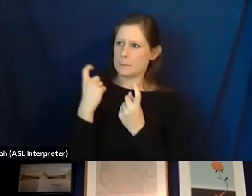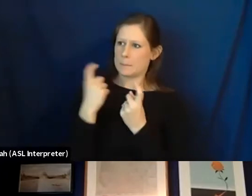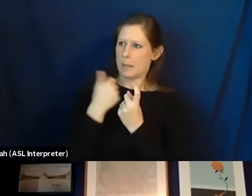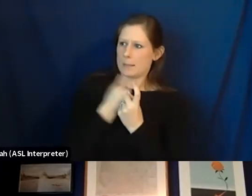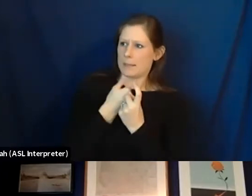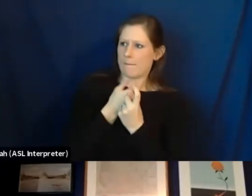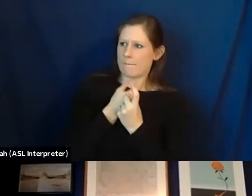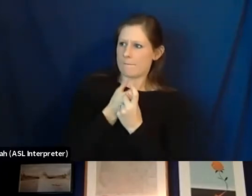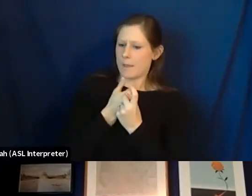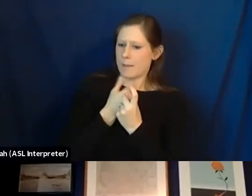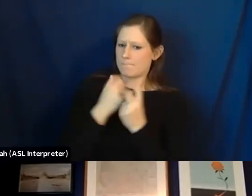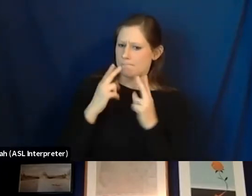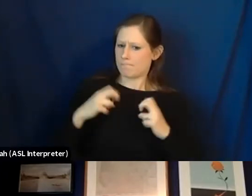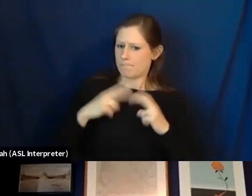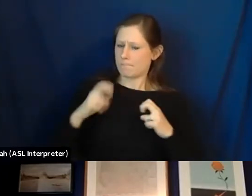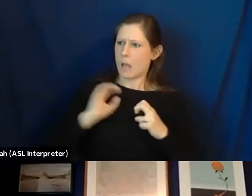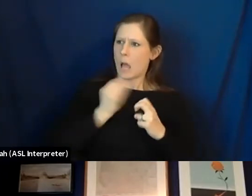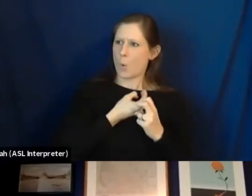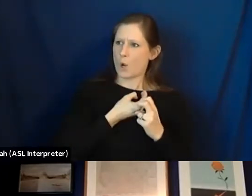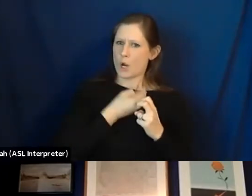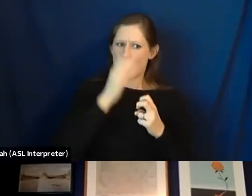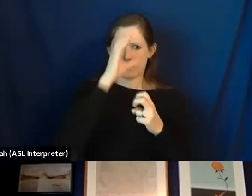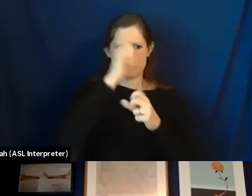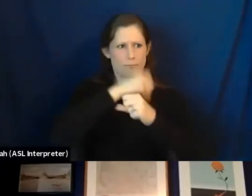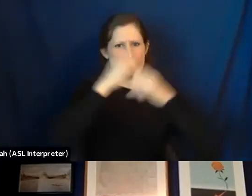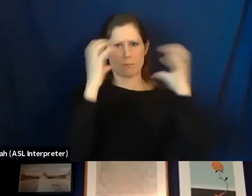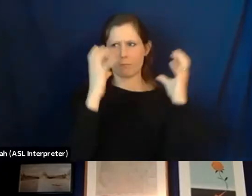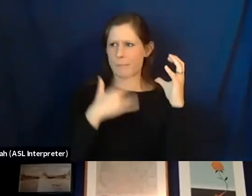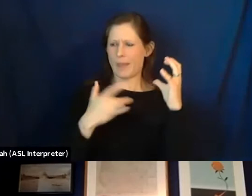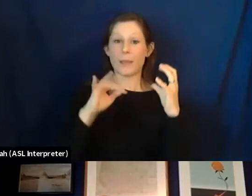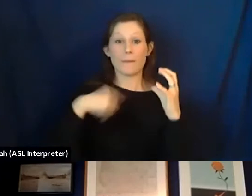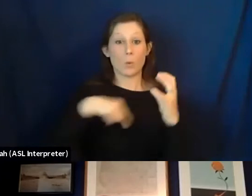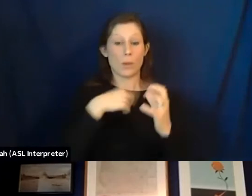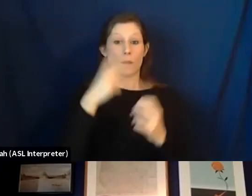the lenses that we if we are looking if we're visually looking or if we're experiencing